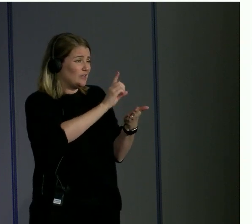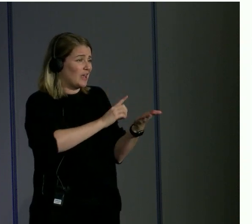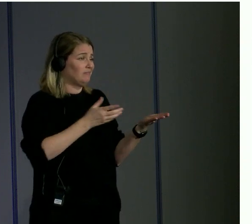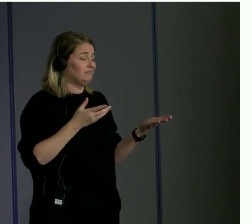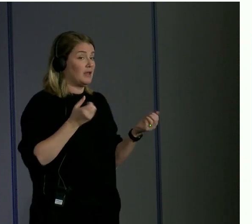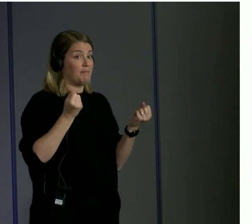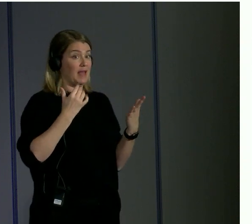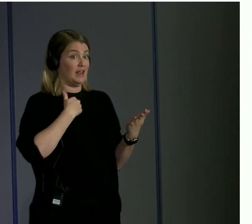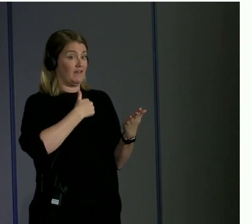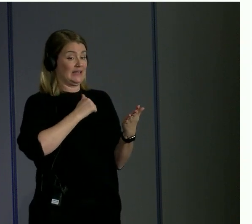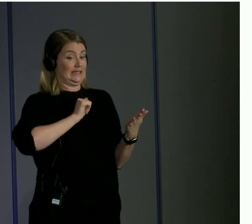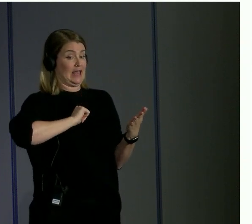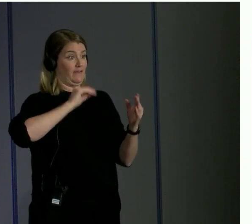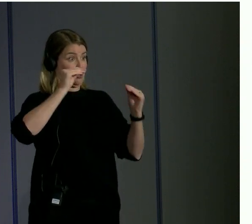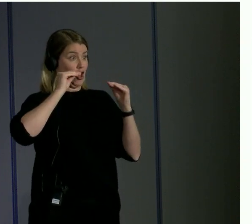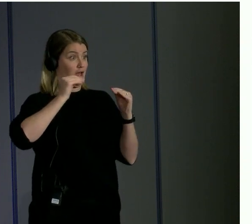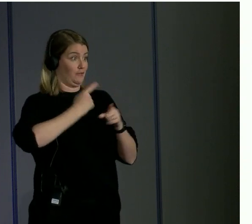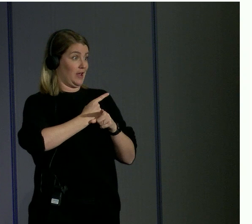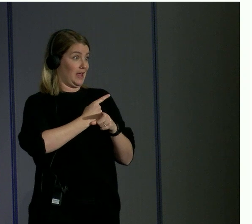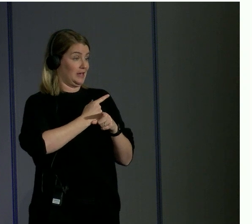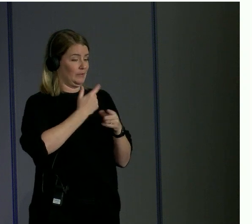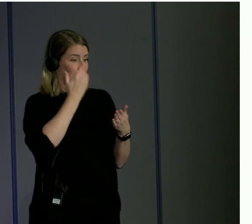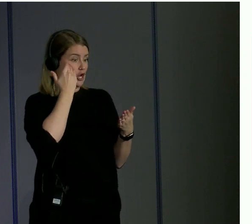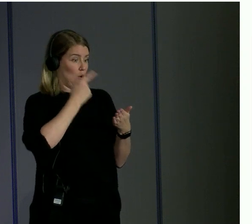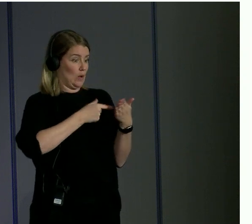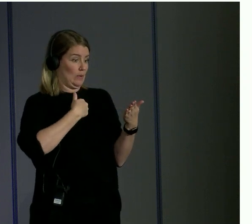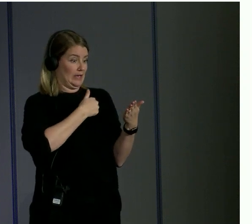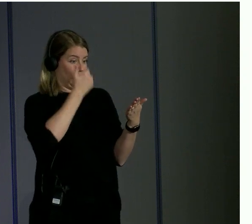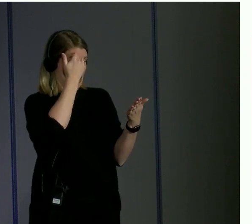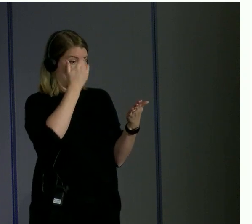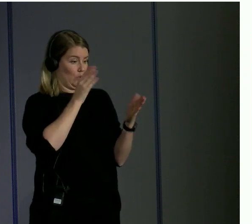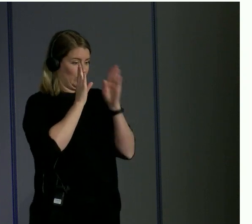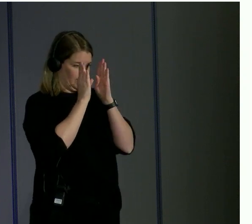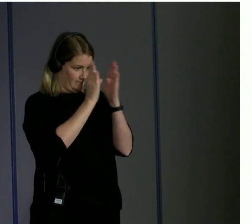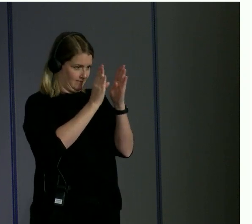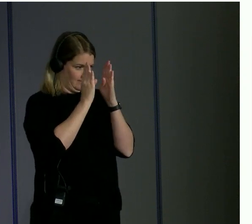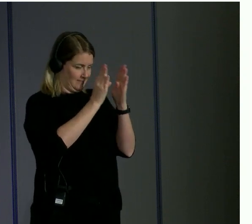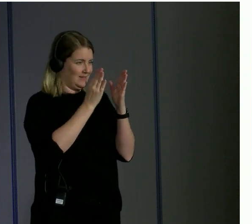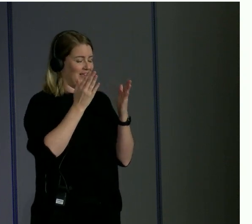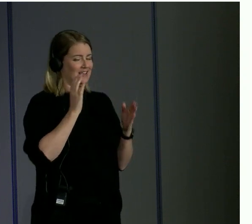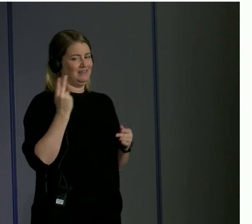of us are self-taught. We know what we know and we're narrow-focused. Chad and I always say,